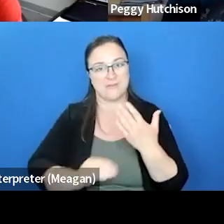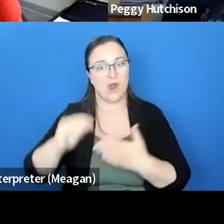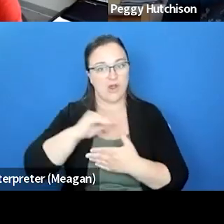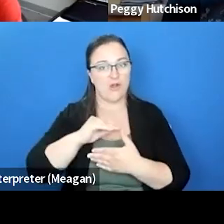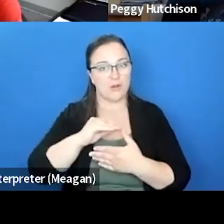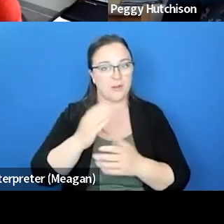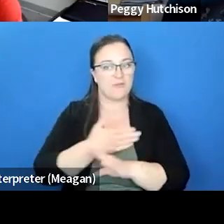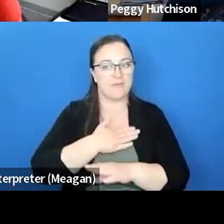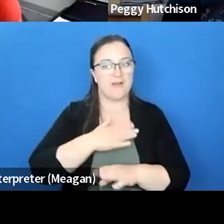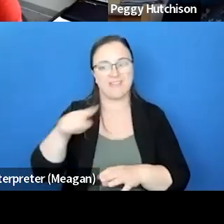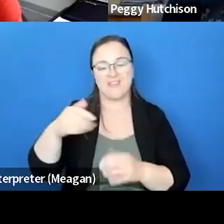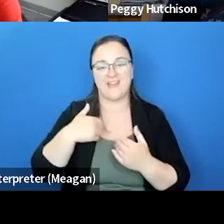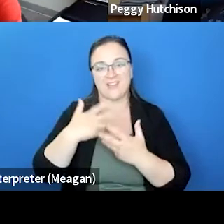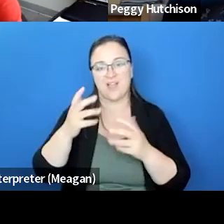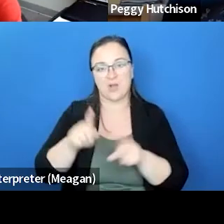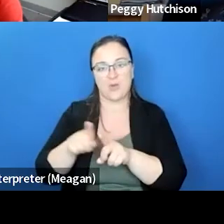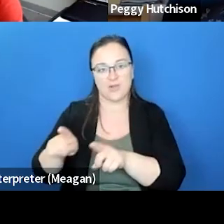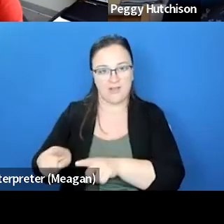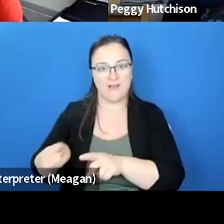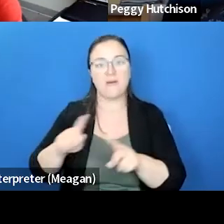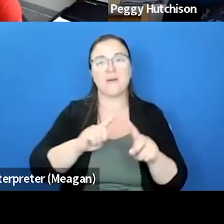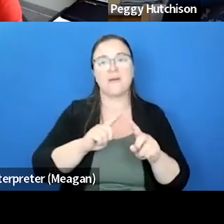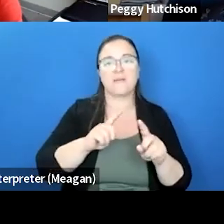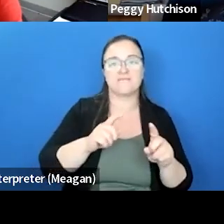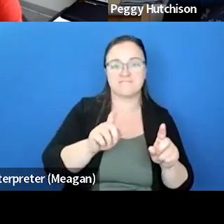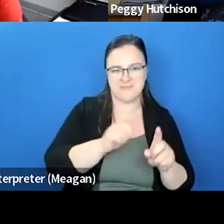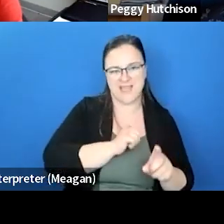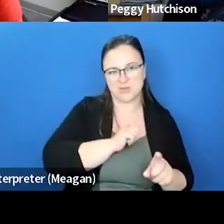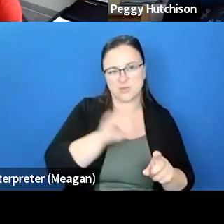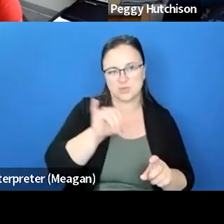So as myself, but I think I have more control what I can do and switch things